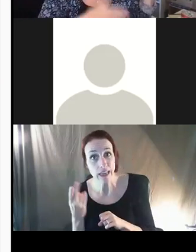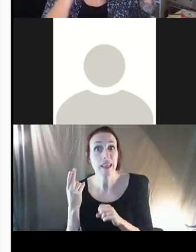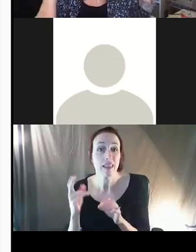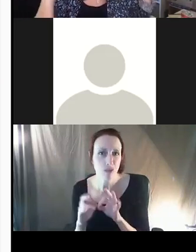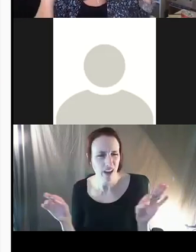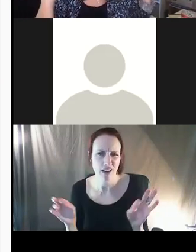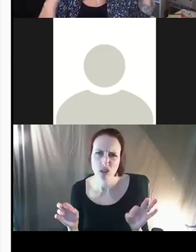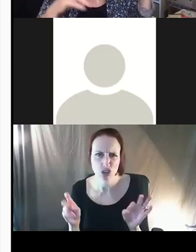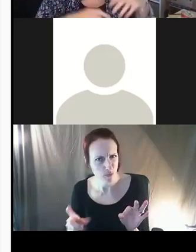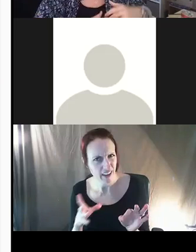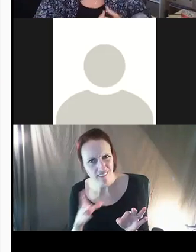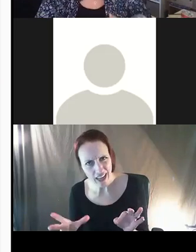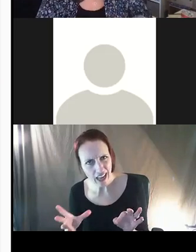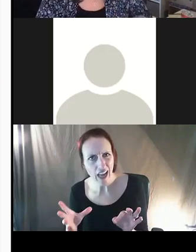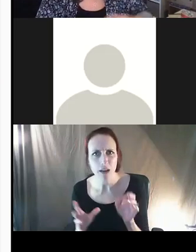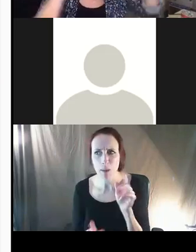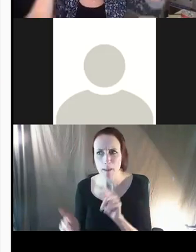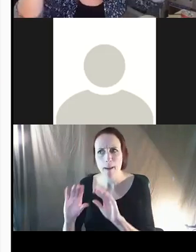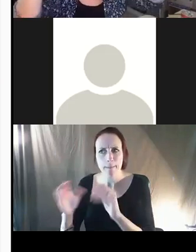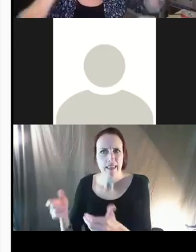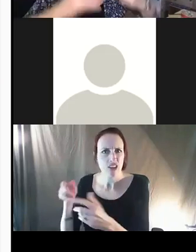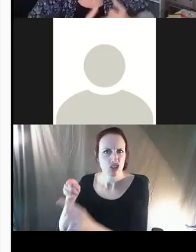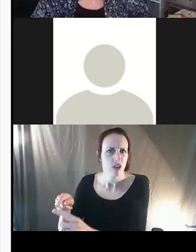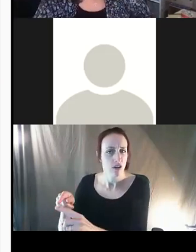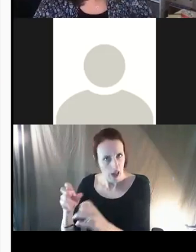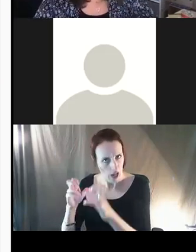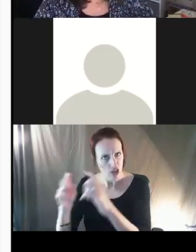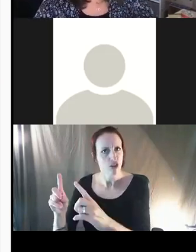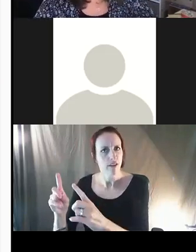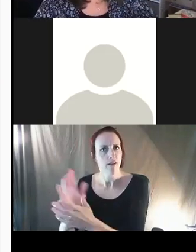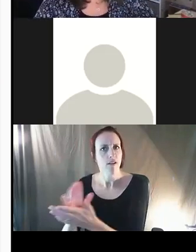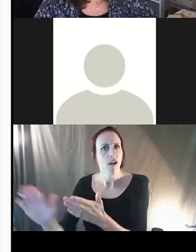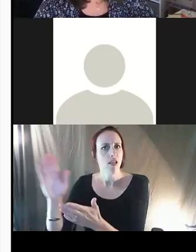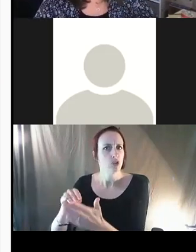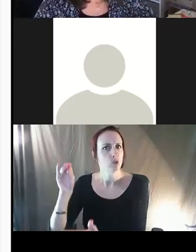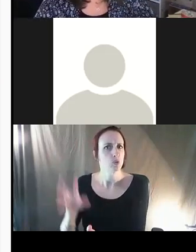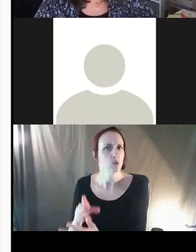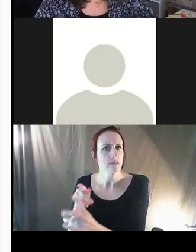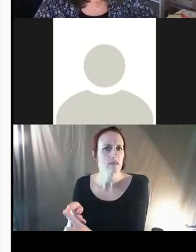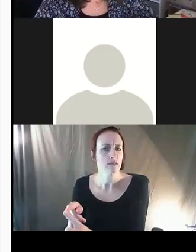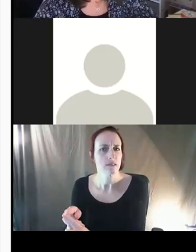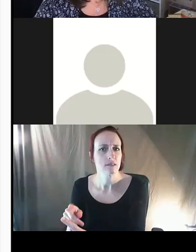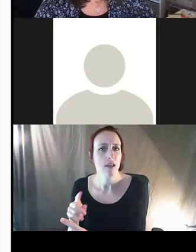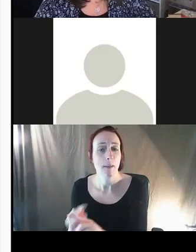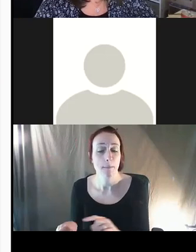My population is educated. And as I started to do this and started to use